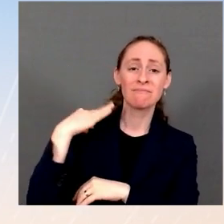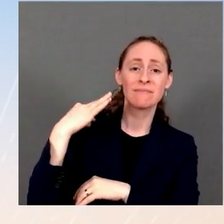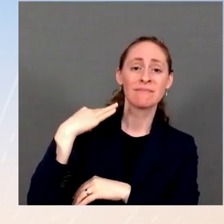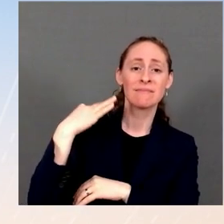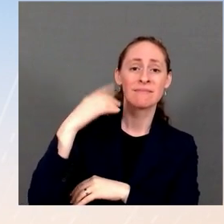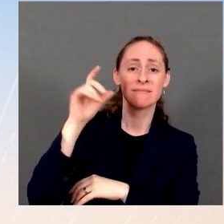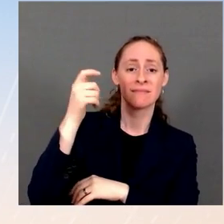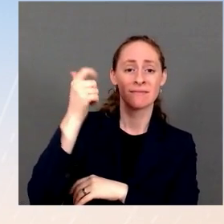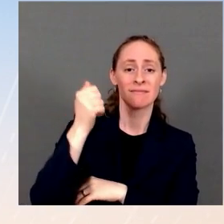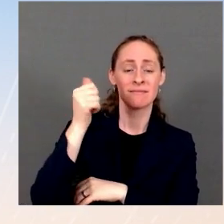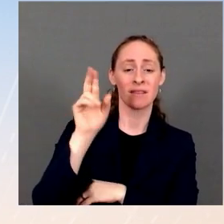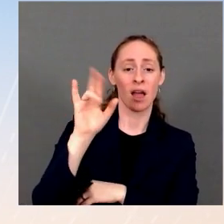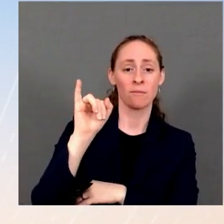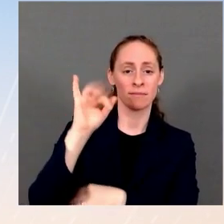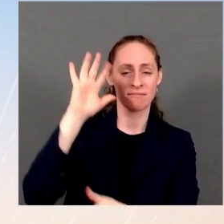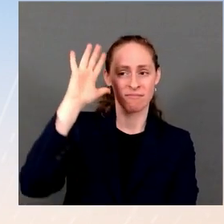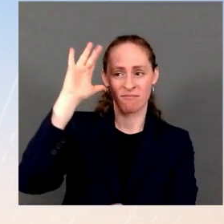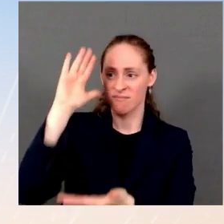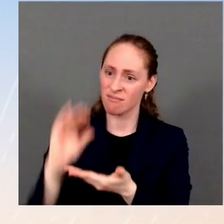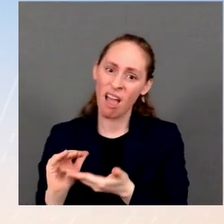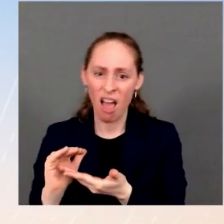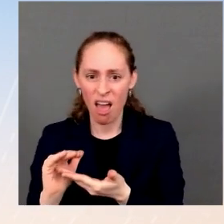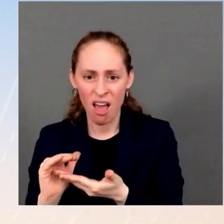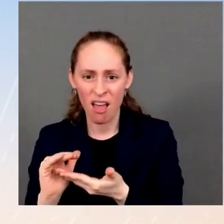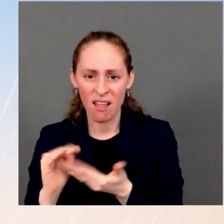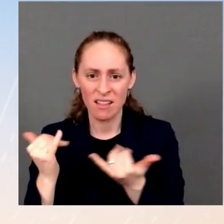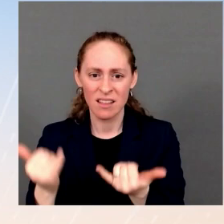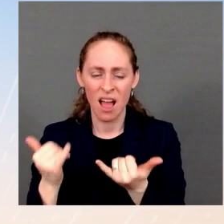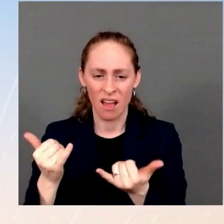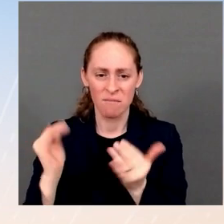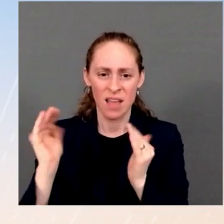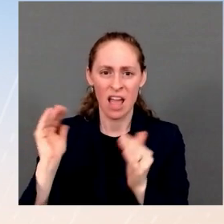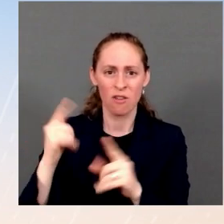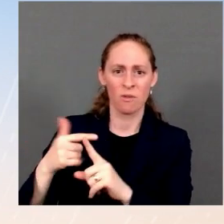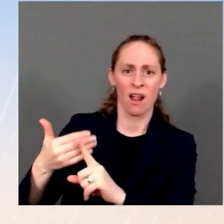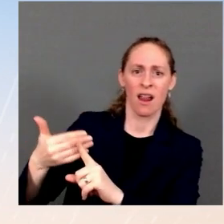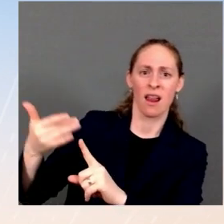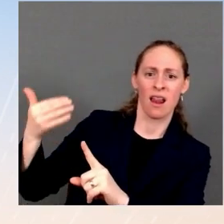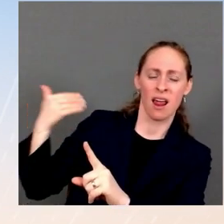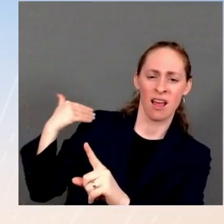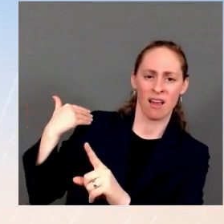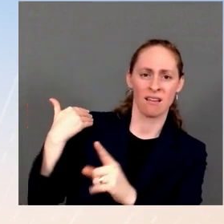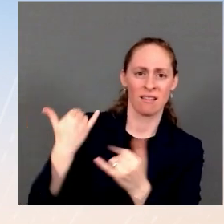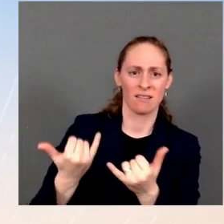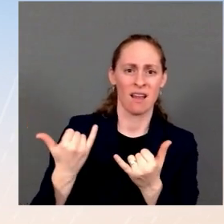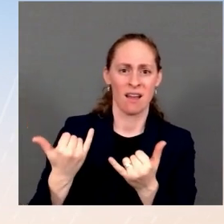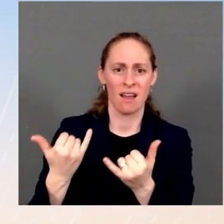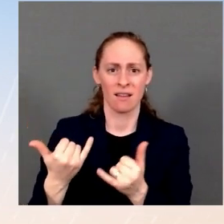giving ourselves 10 extra years, but I meant '69 here. We've added nearly 6 million jobs this year,